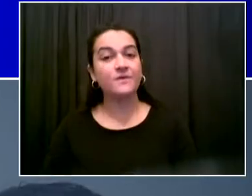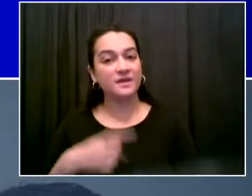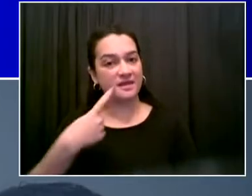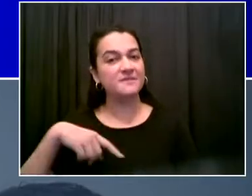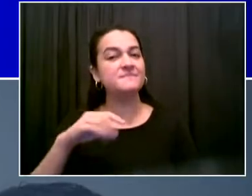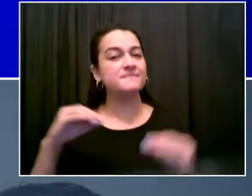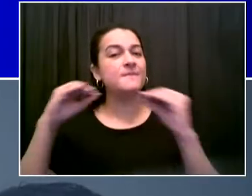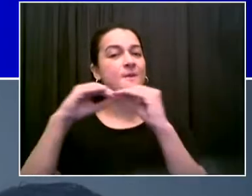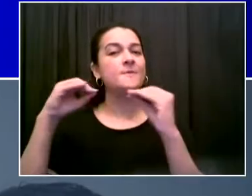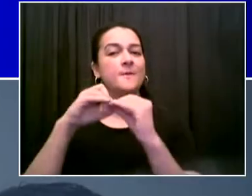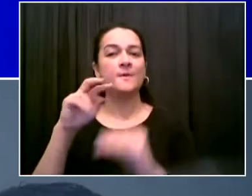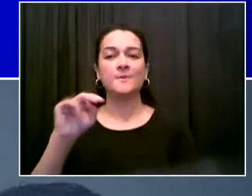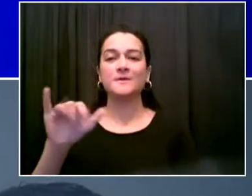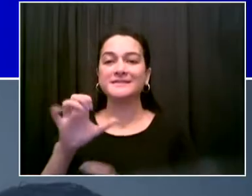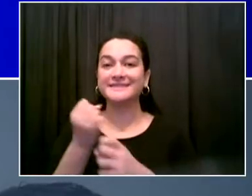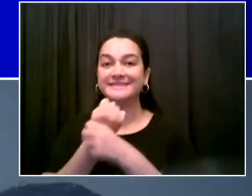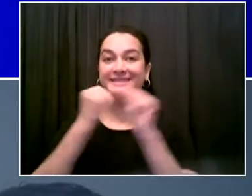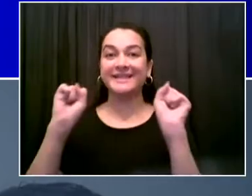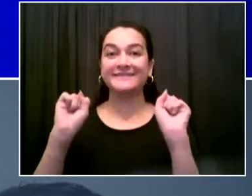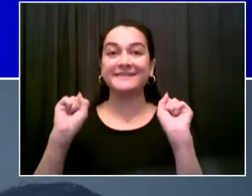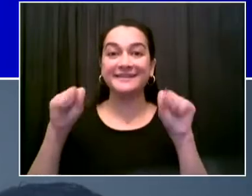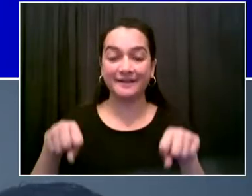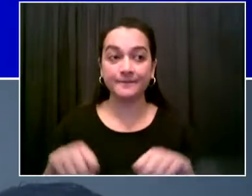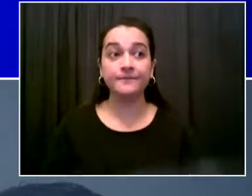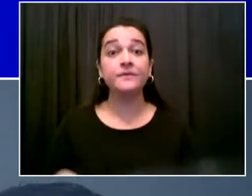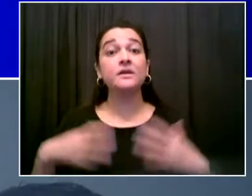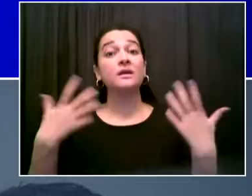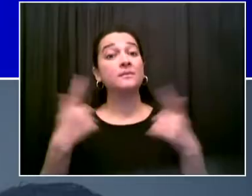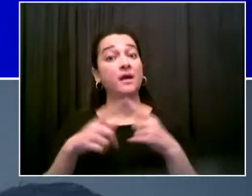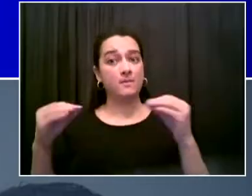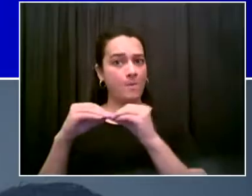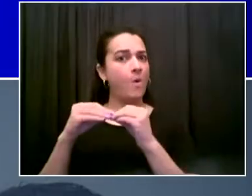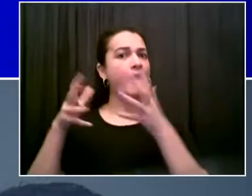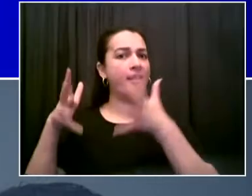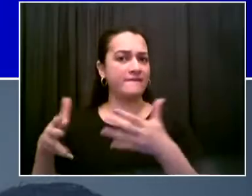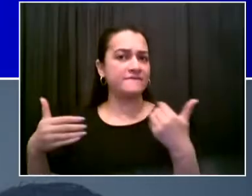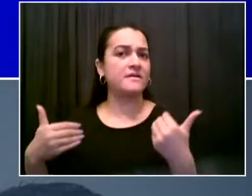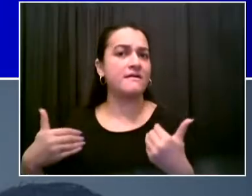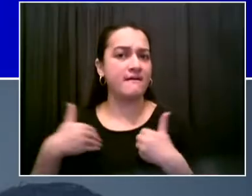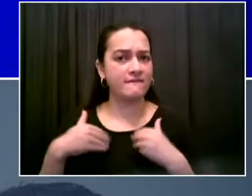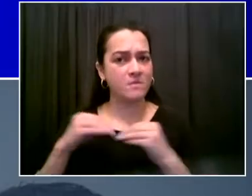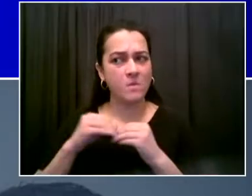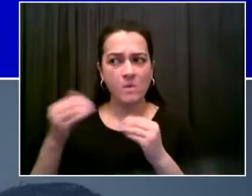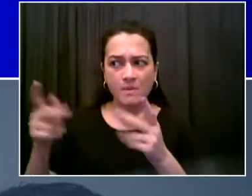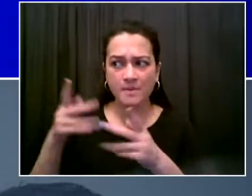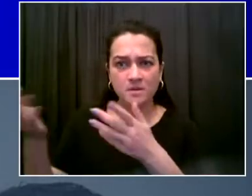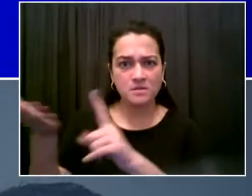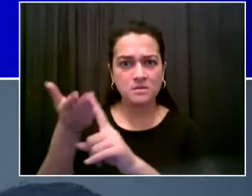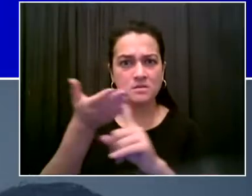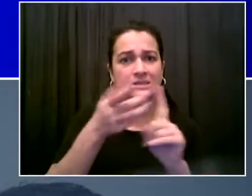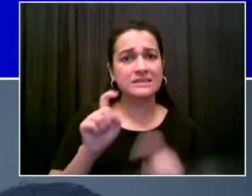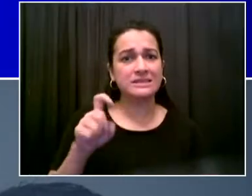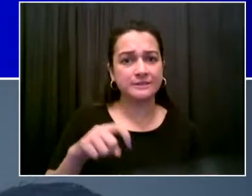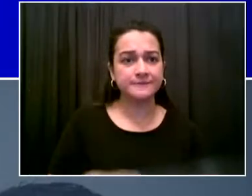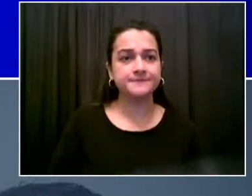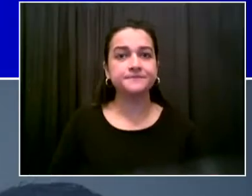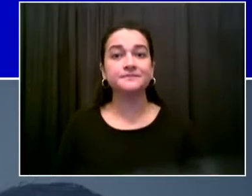WAYS WE WILL MAKE IT EASIER, BETTER, MORE CONVENIENT, MORE APPEALING. WE ARE ON THE VERGE OF A